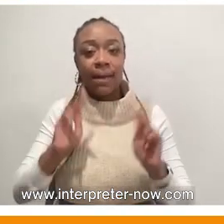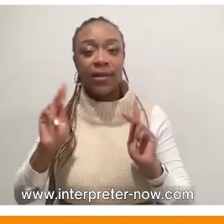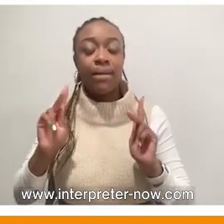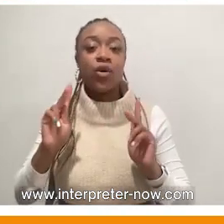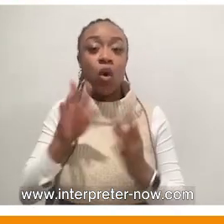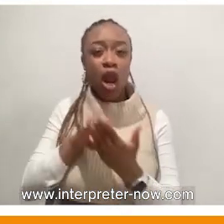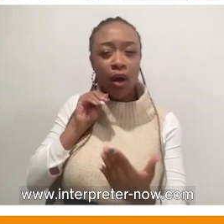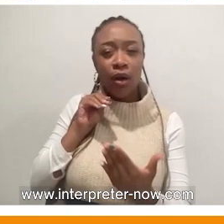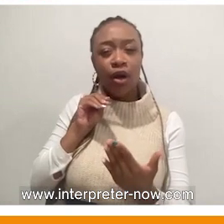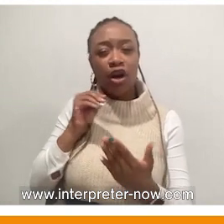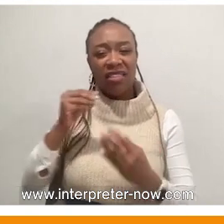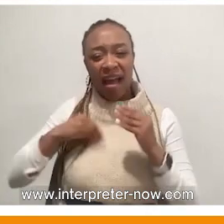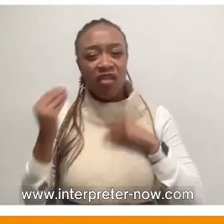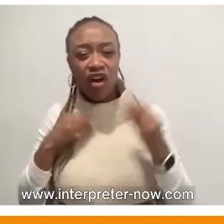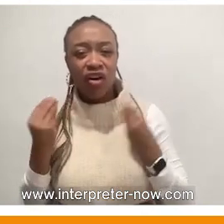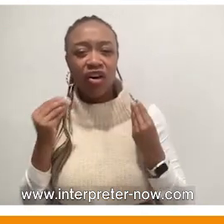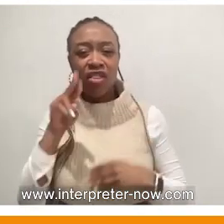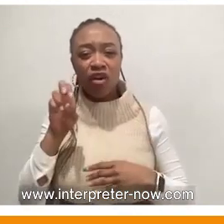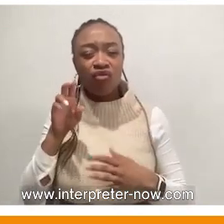learn, they unlearn, they relearn, and they take action.